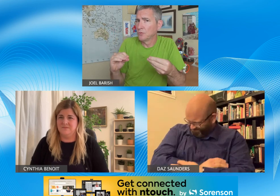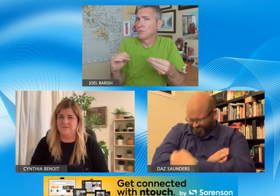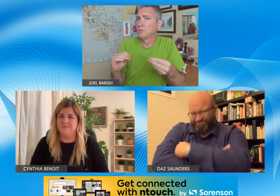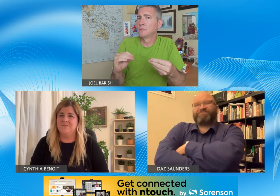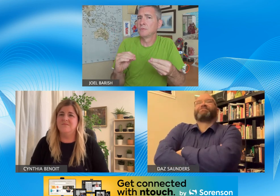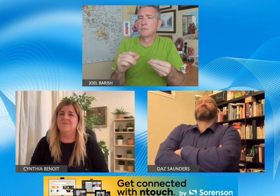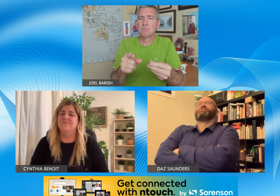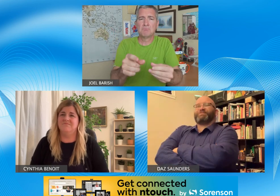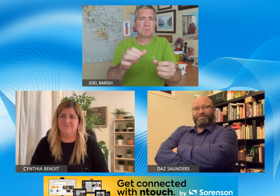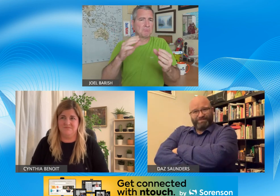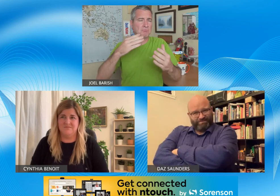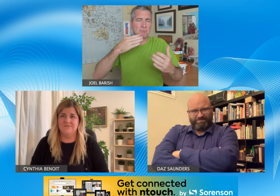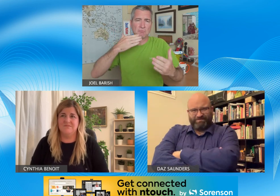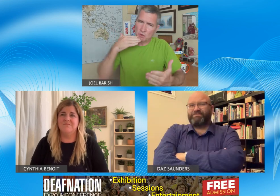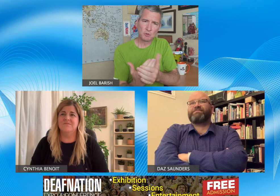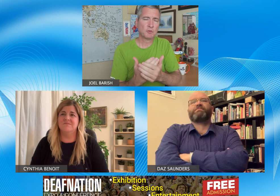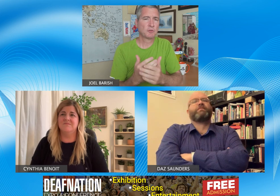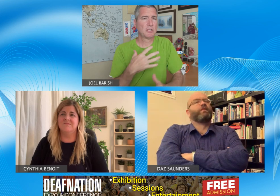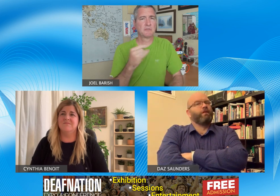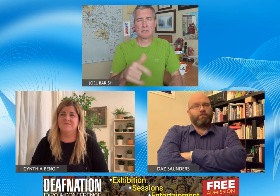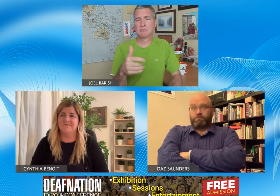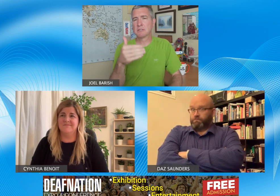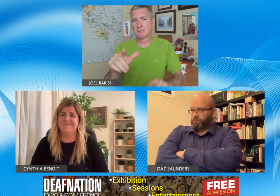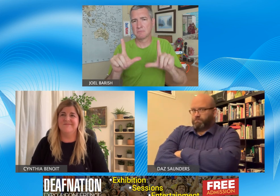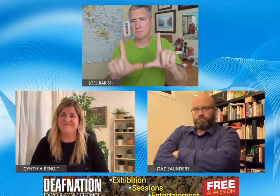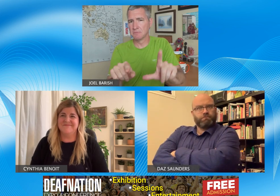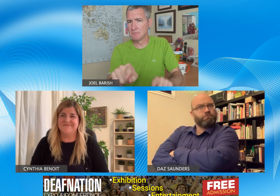Yes, yes. Good! I really like that! Ok, so here’s the next picture.